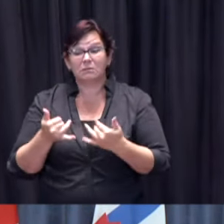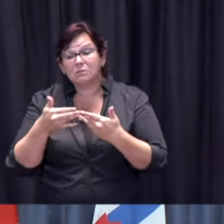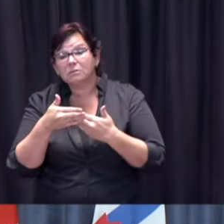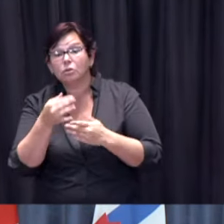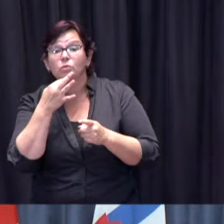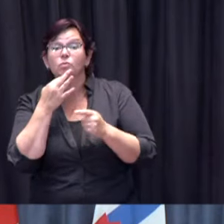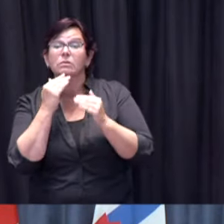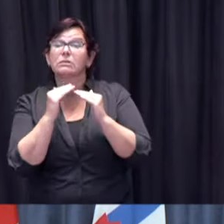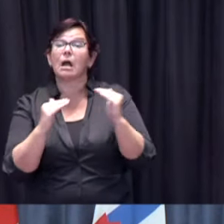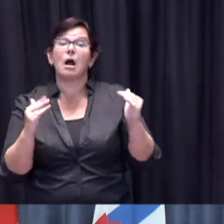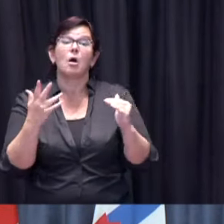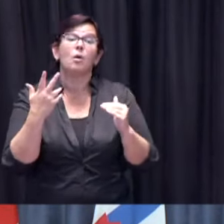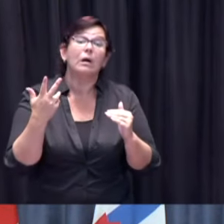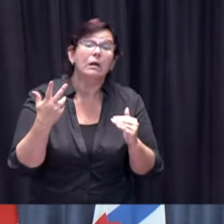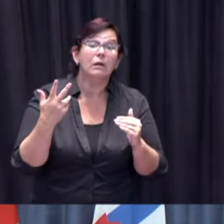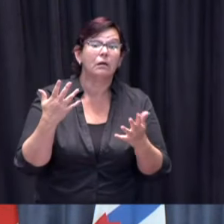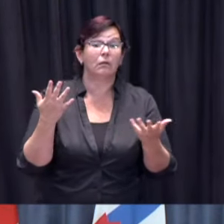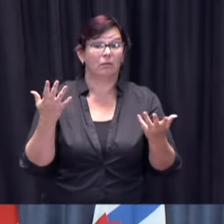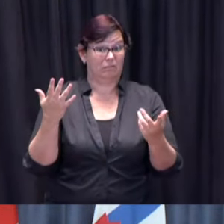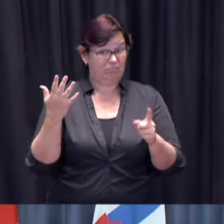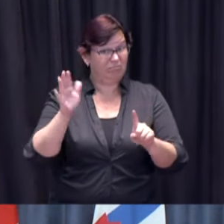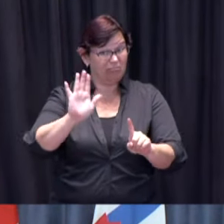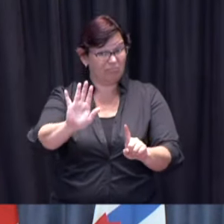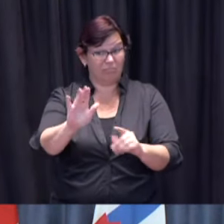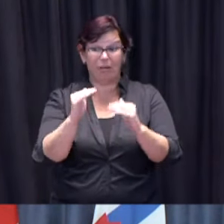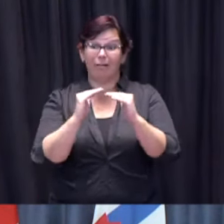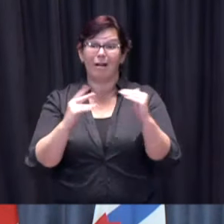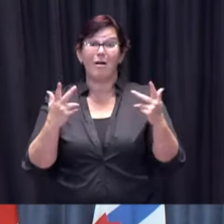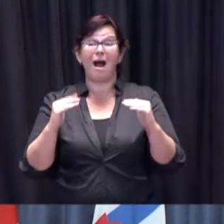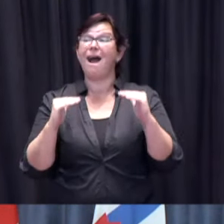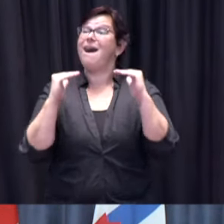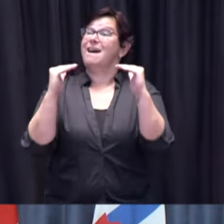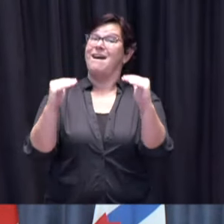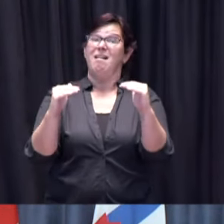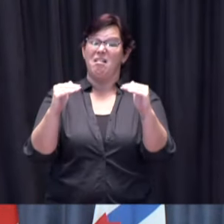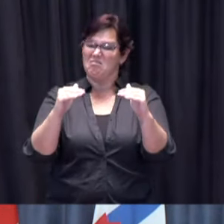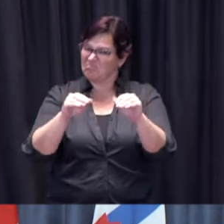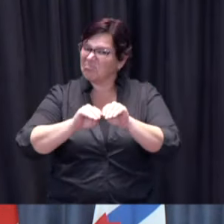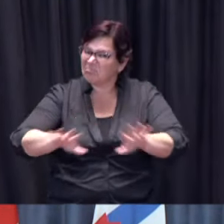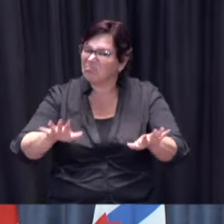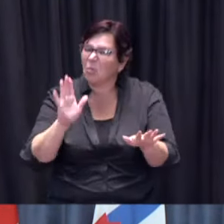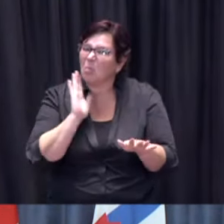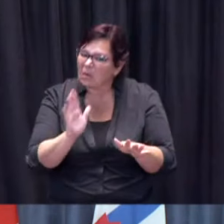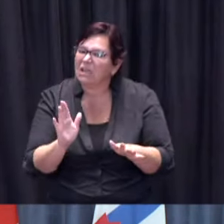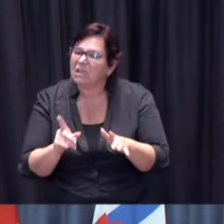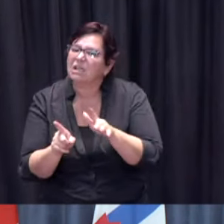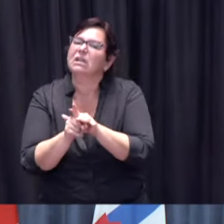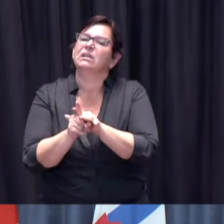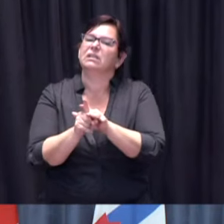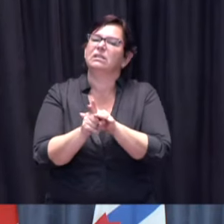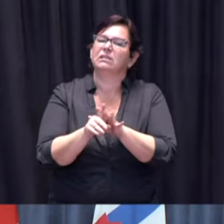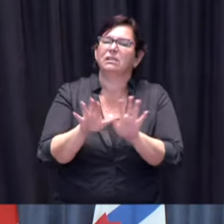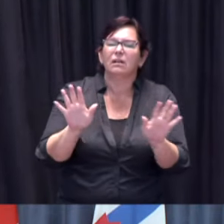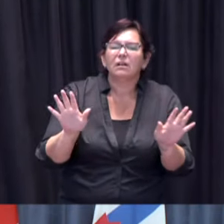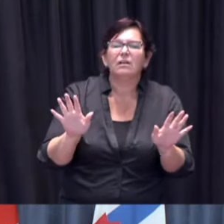that I hope our enforcement officers are taking careful note of places which are repeat hot spots for crowd scenes that are